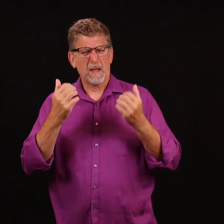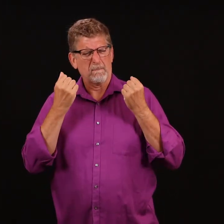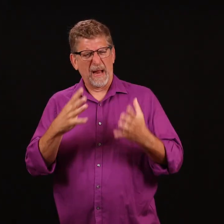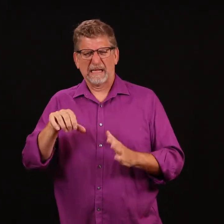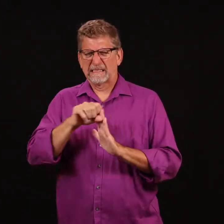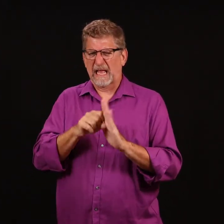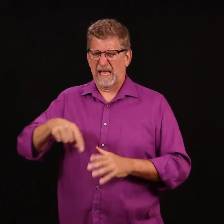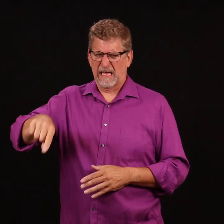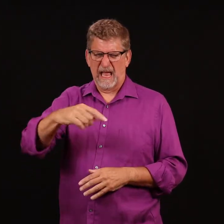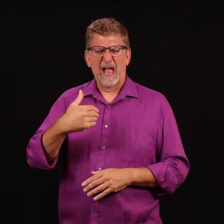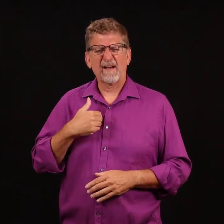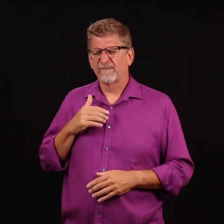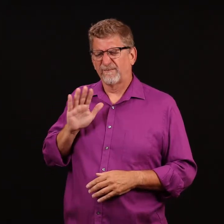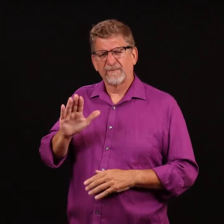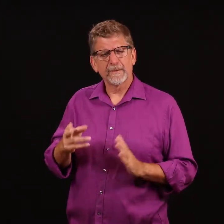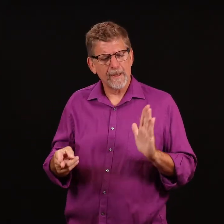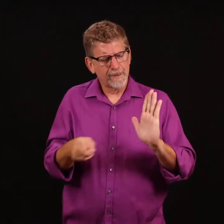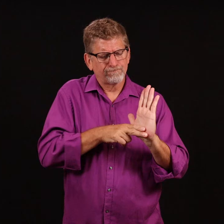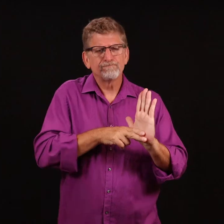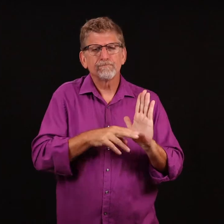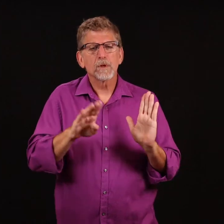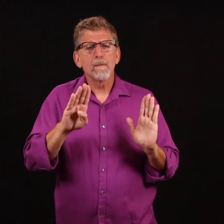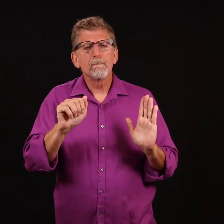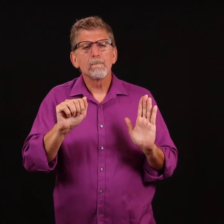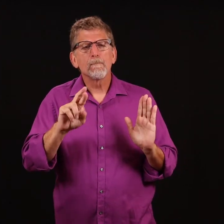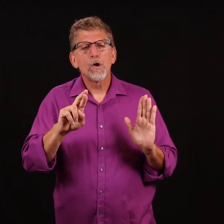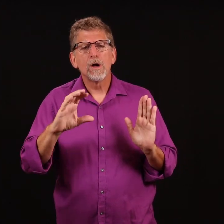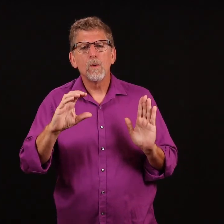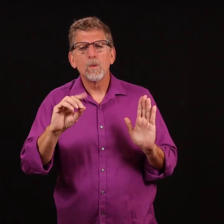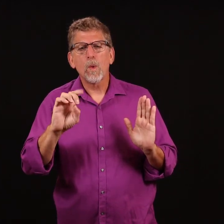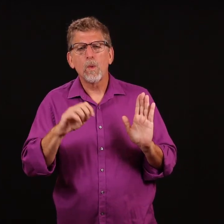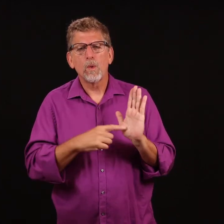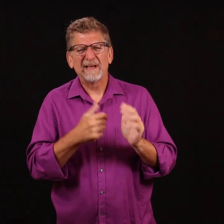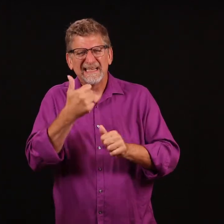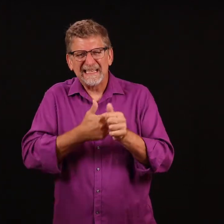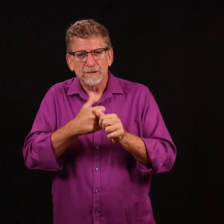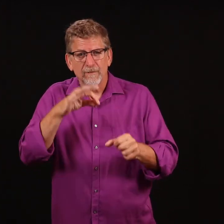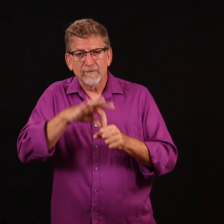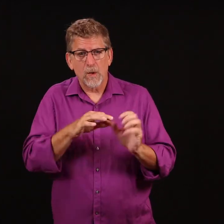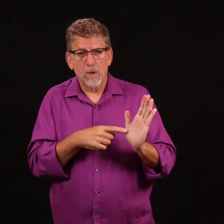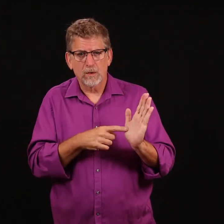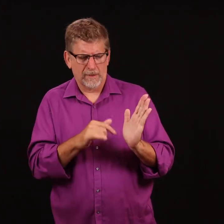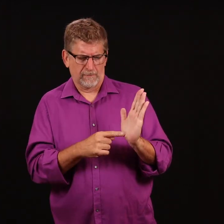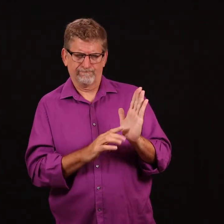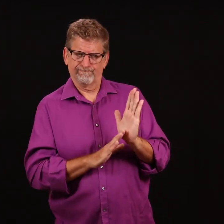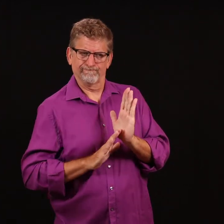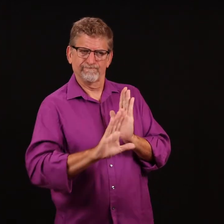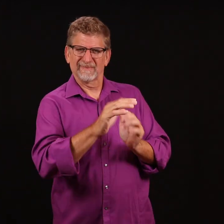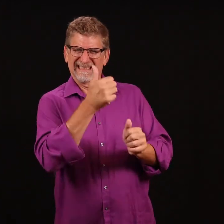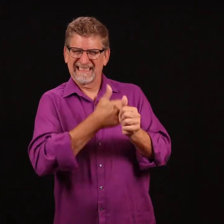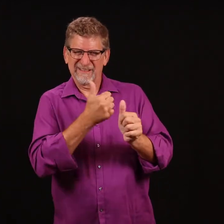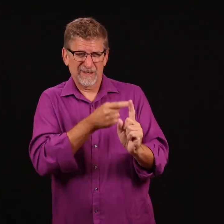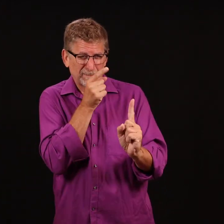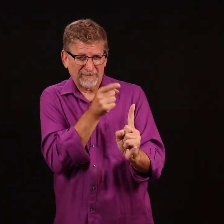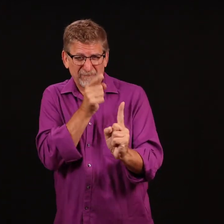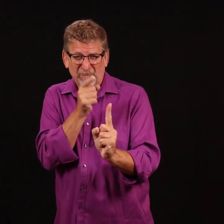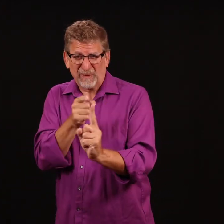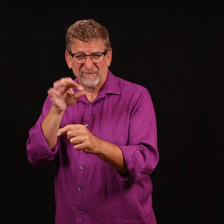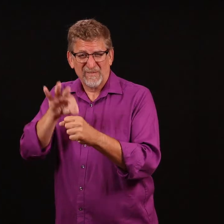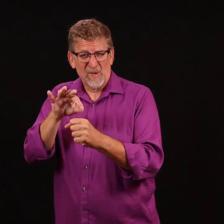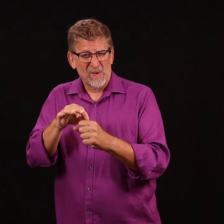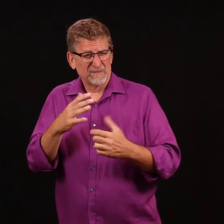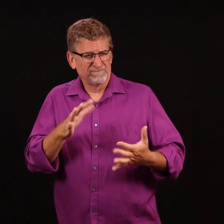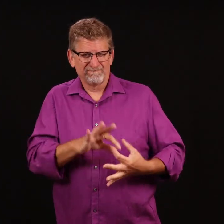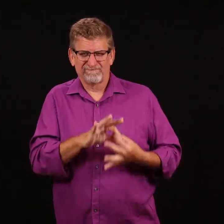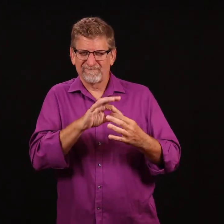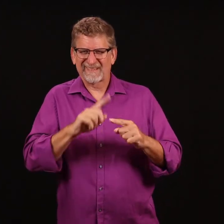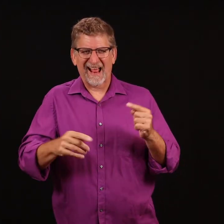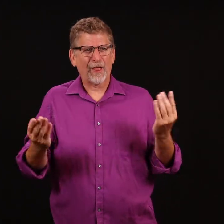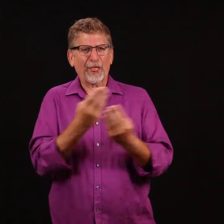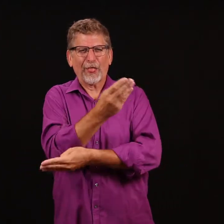Many states have a barcode that is specific to each election.